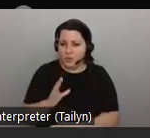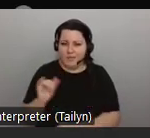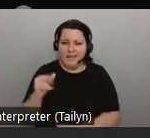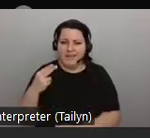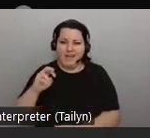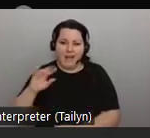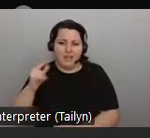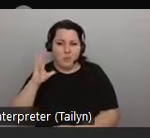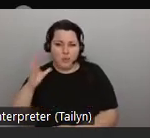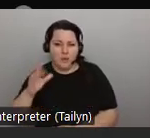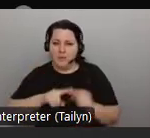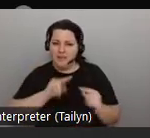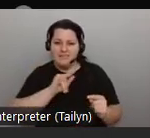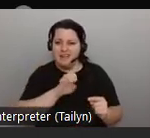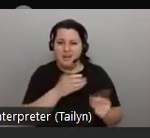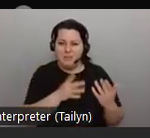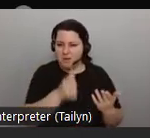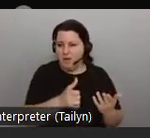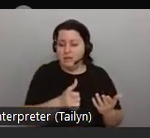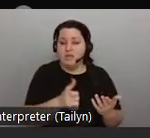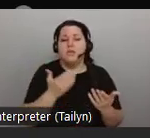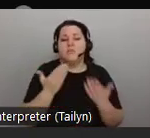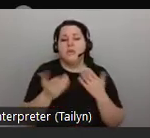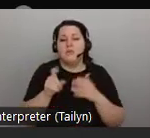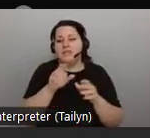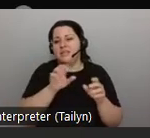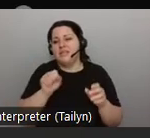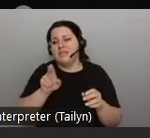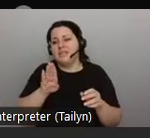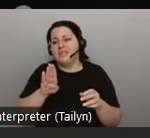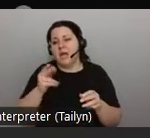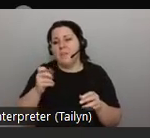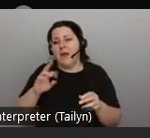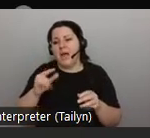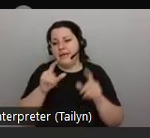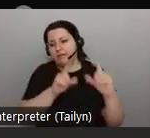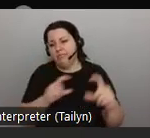unlikely to be using that just be aware if you do use it it's not going to communicate anything to that users like